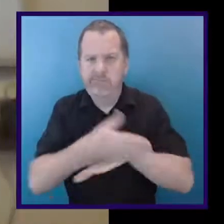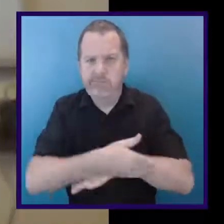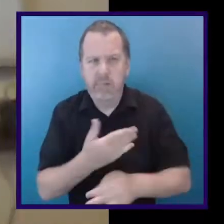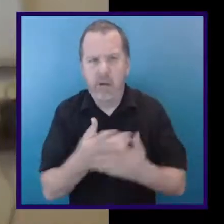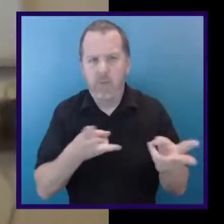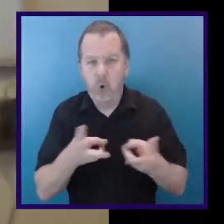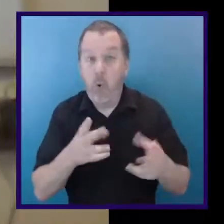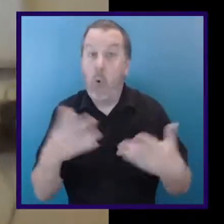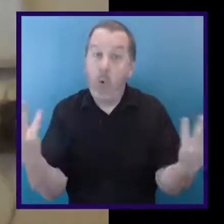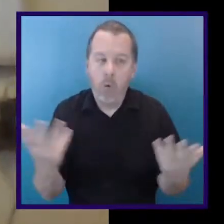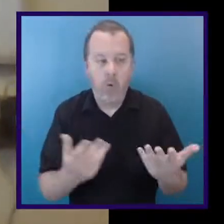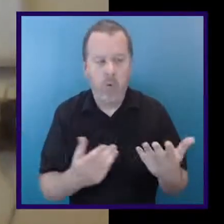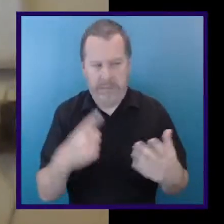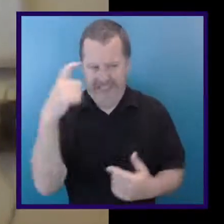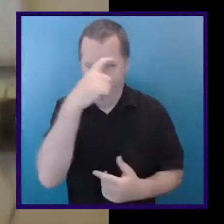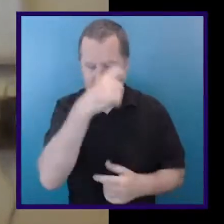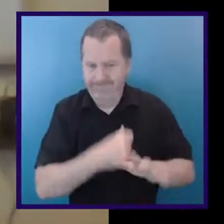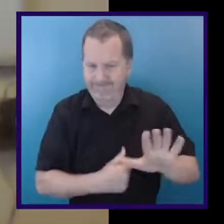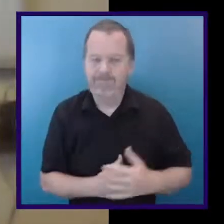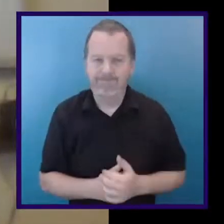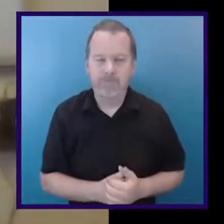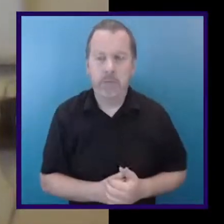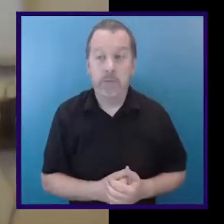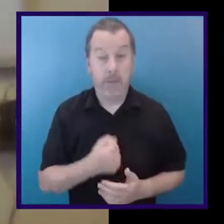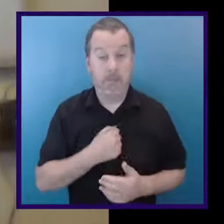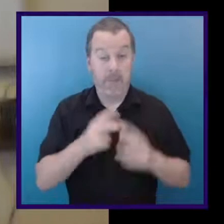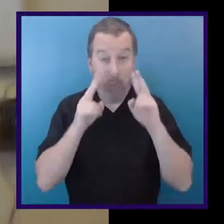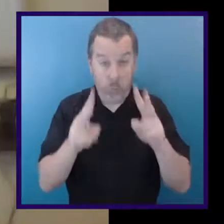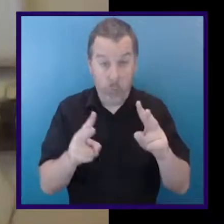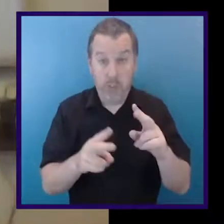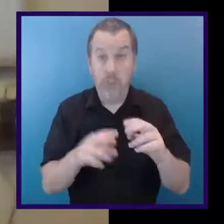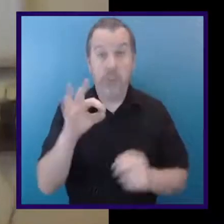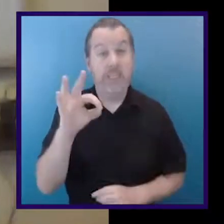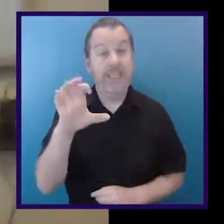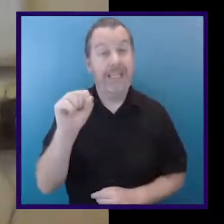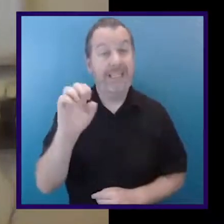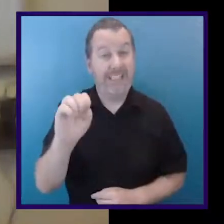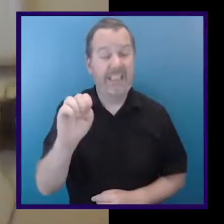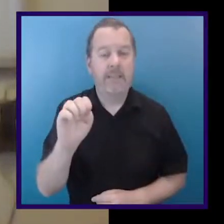or that possibly that they find it very difficult, and I think, in my opinion, for GCSE a way